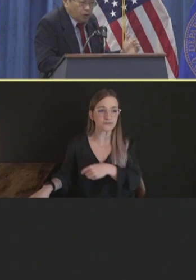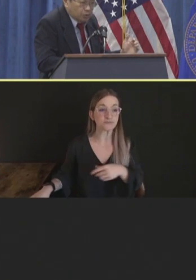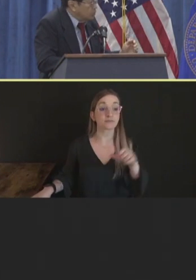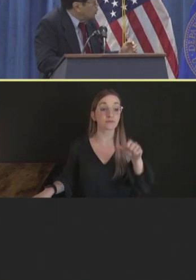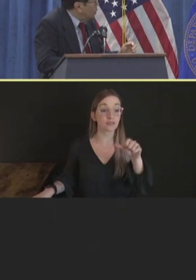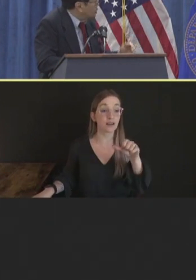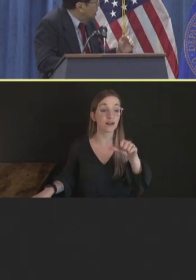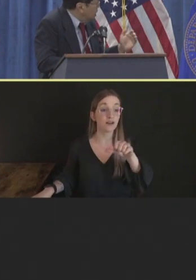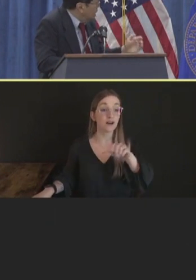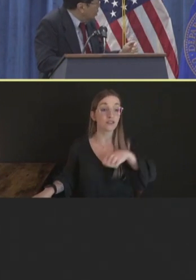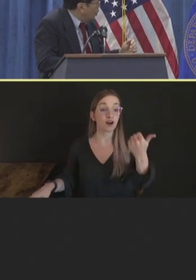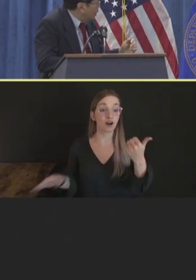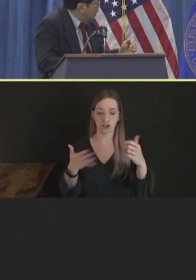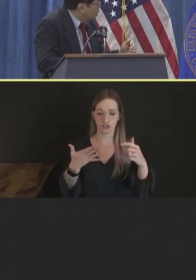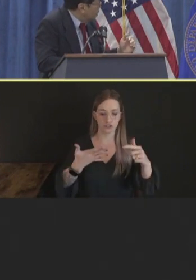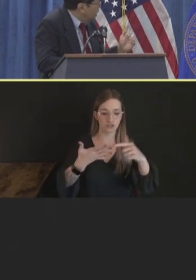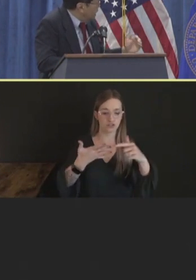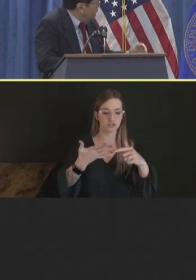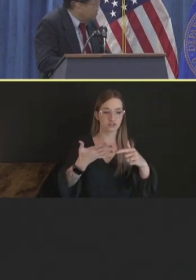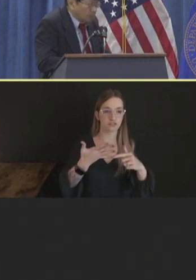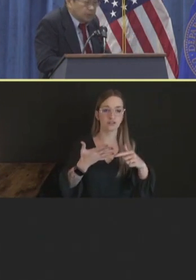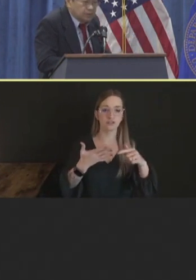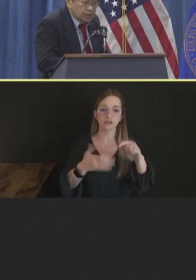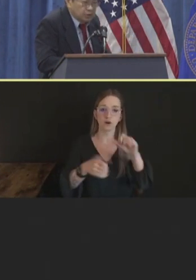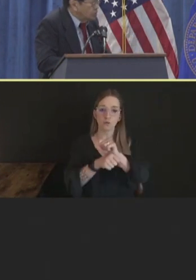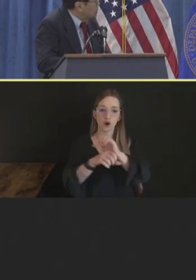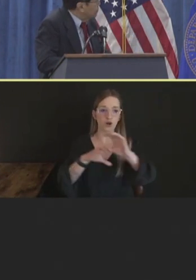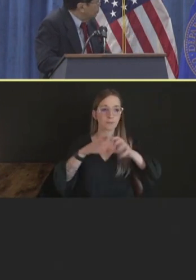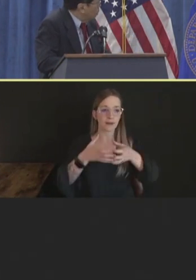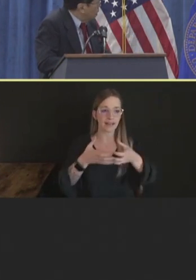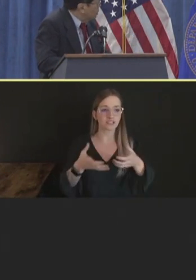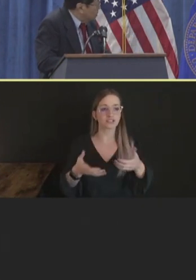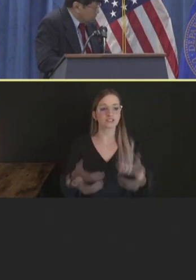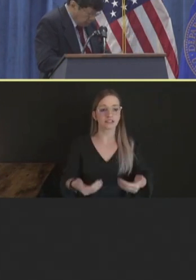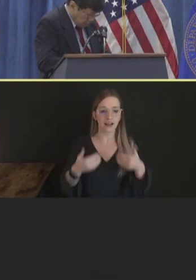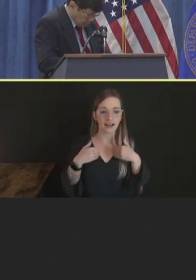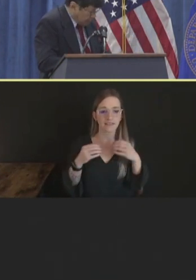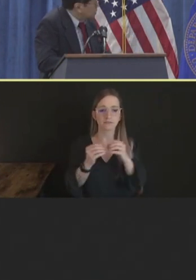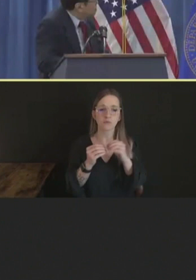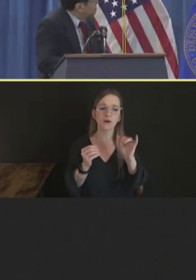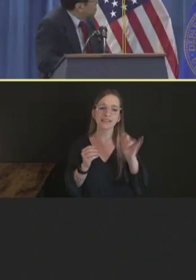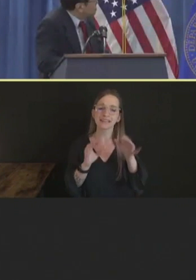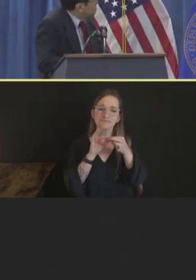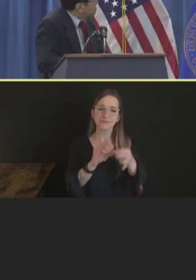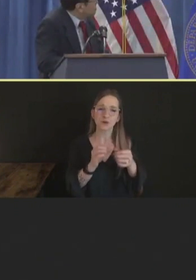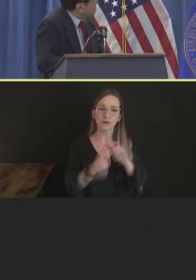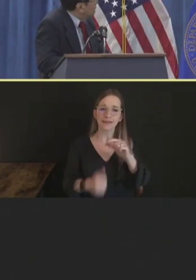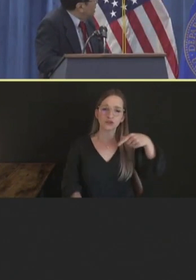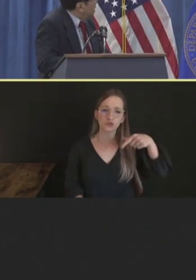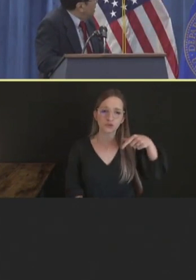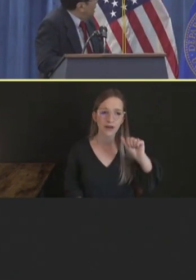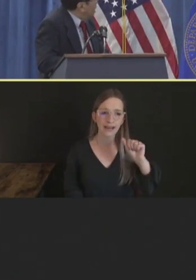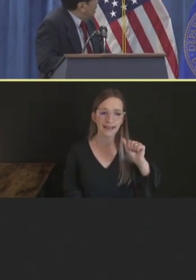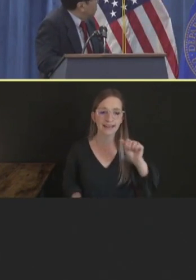assurance coordination, and then some contingency for a disease X.